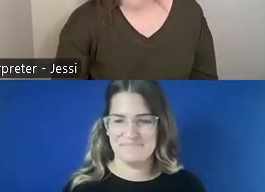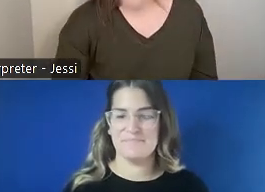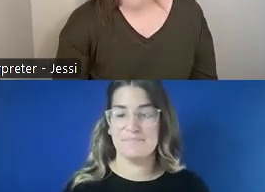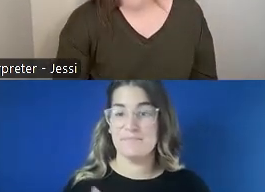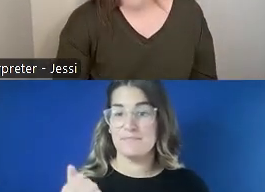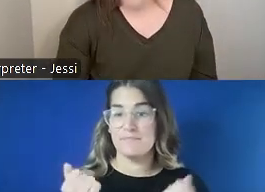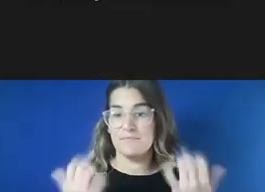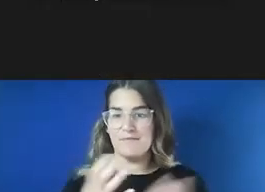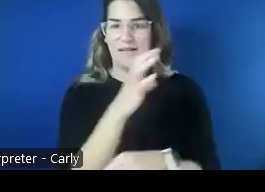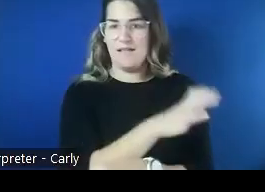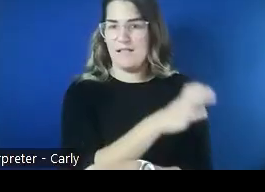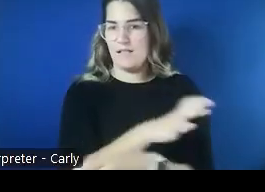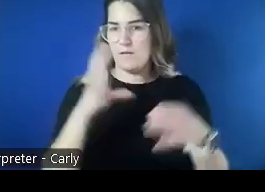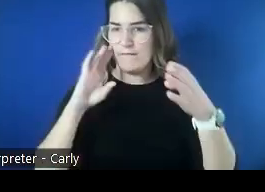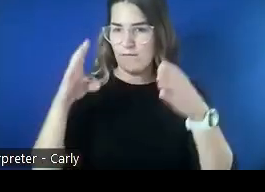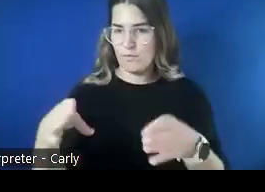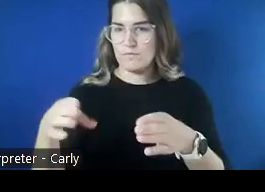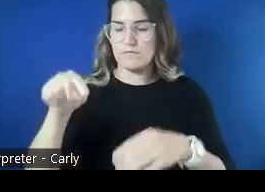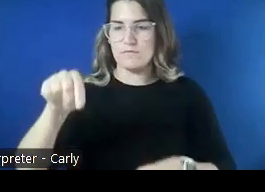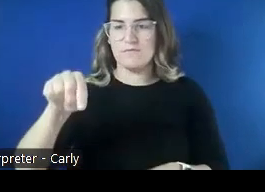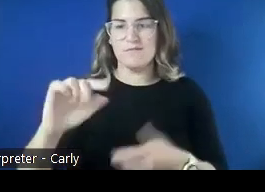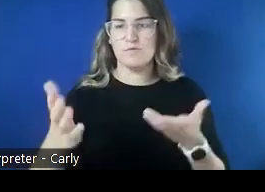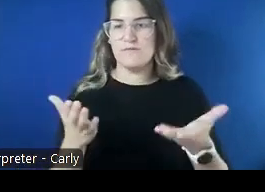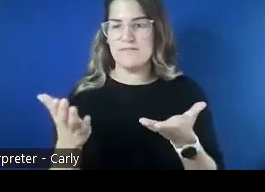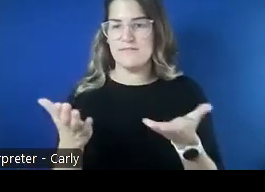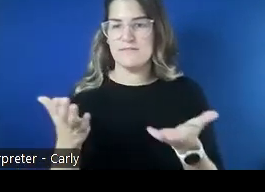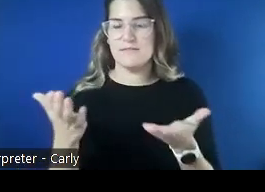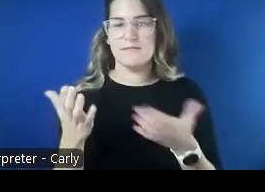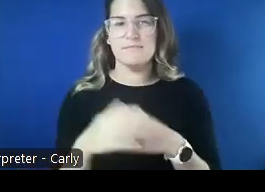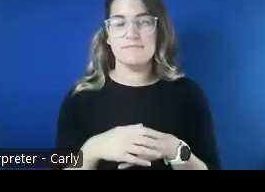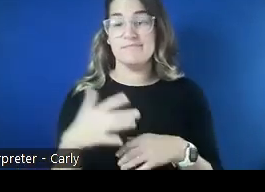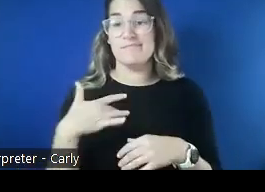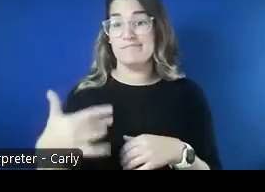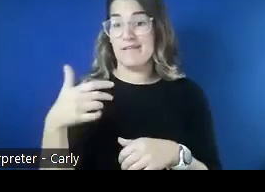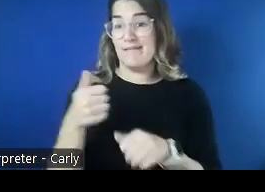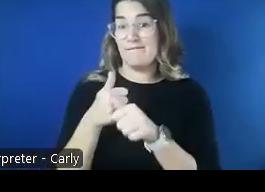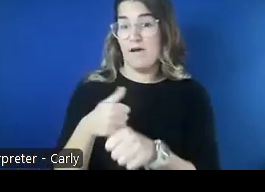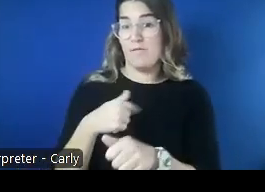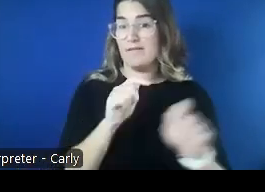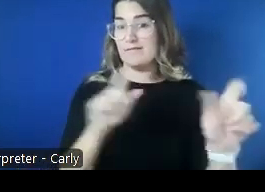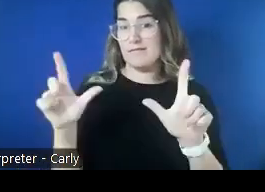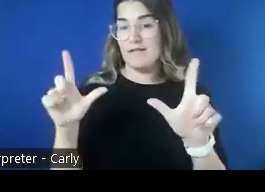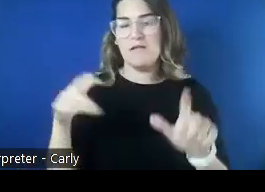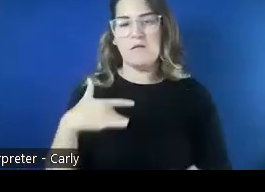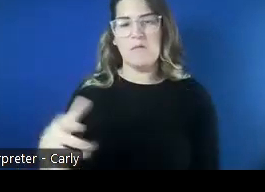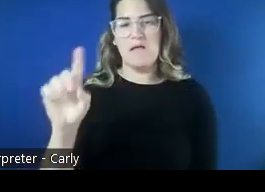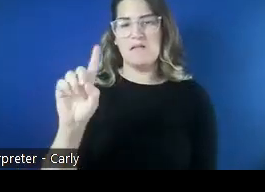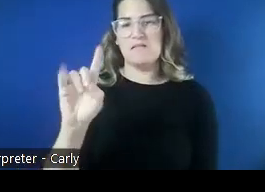clinically oriented um Services Under This lens are dietic in nature so if you think about a